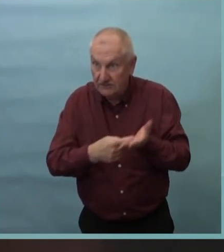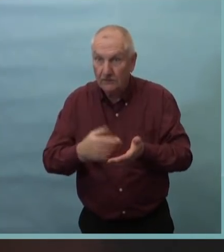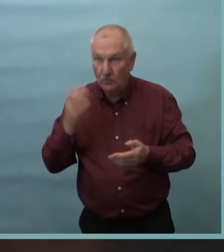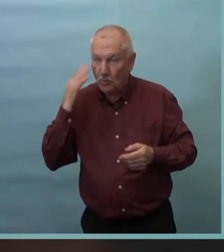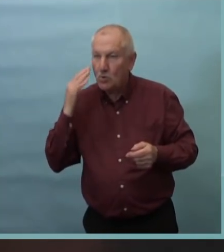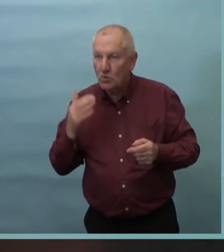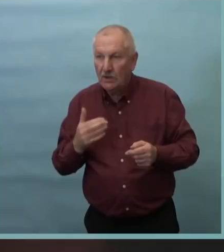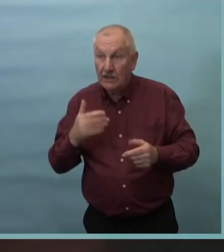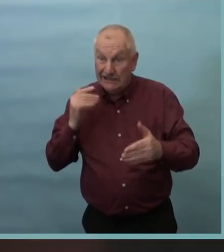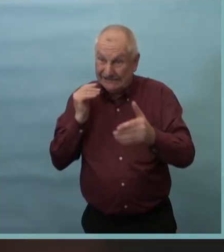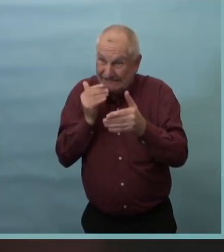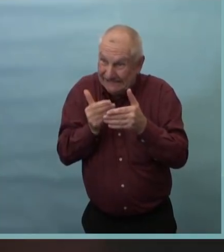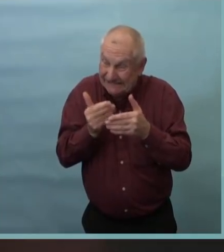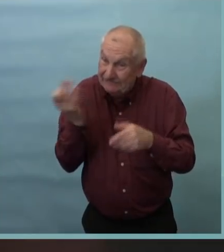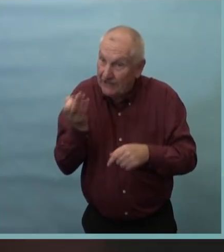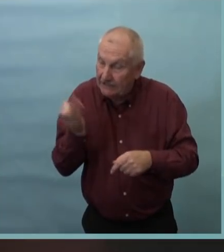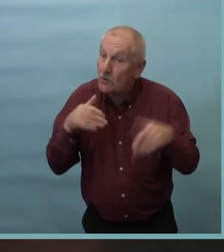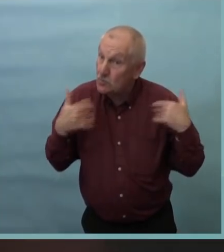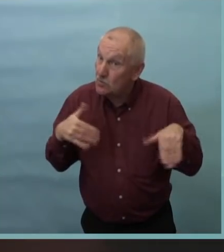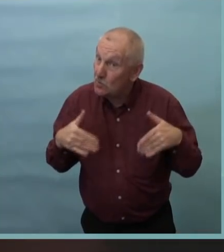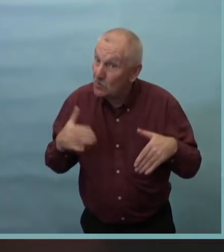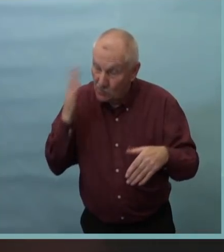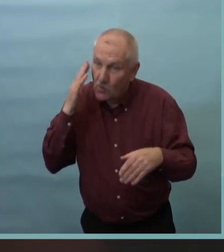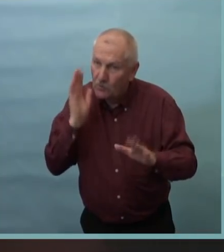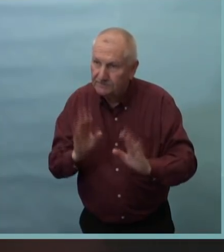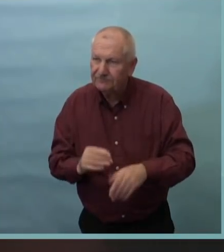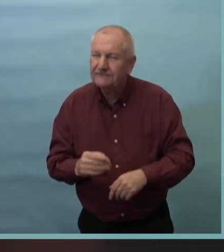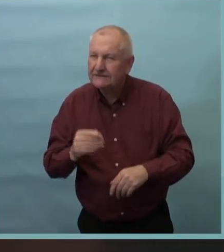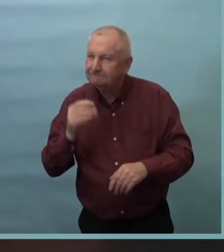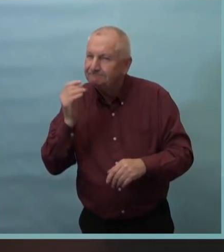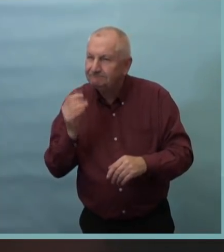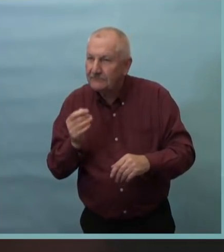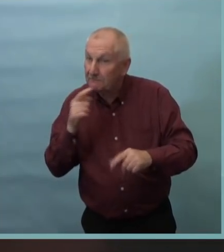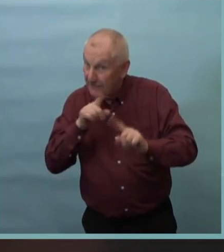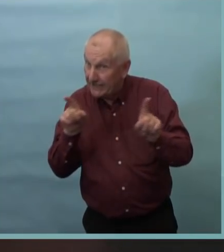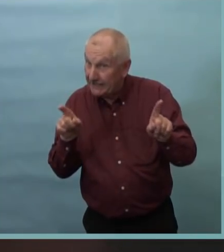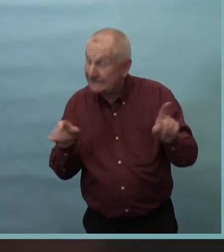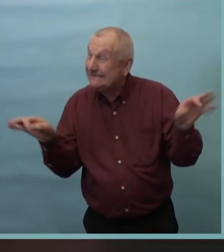with that but it's it important and we're going to make it